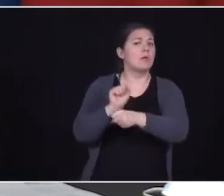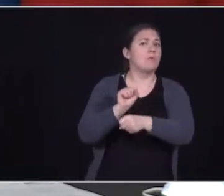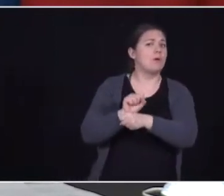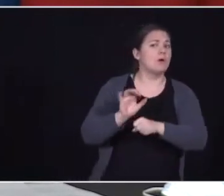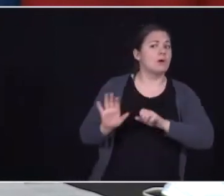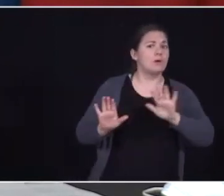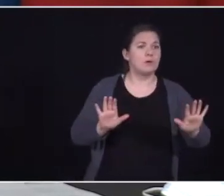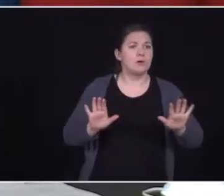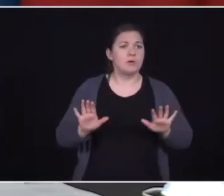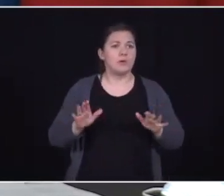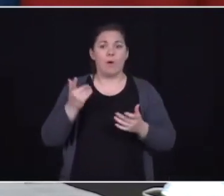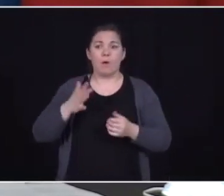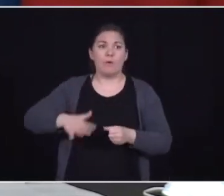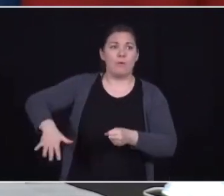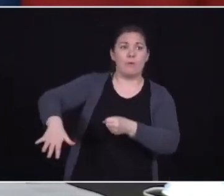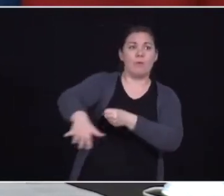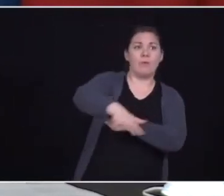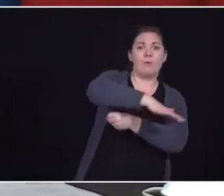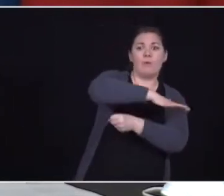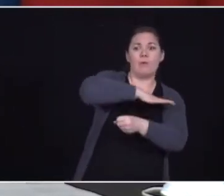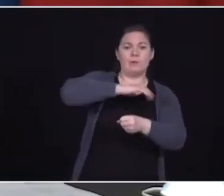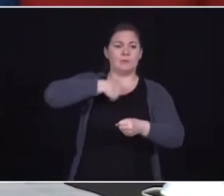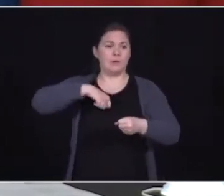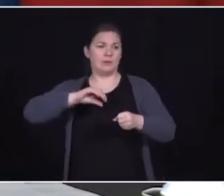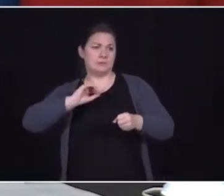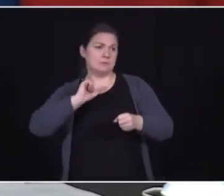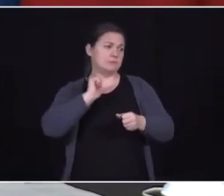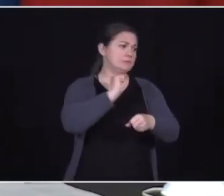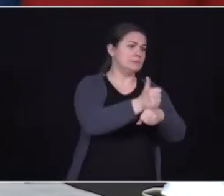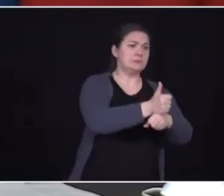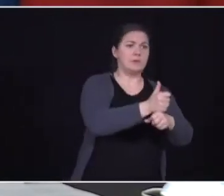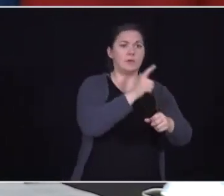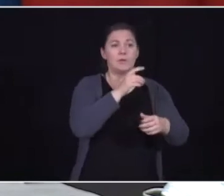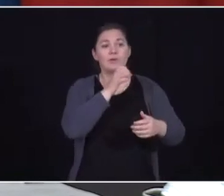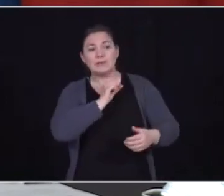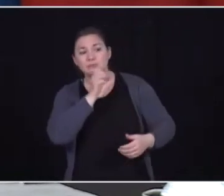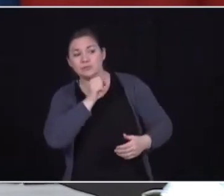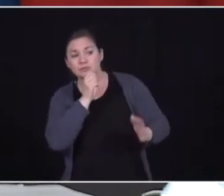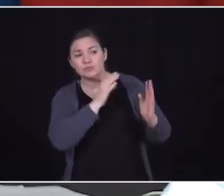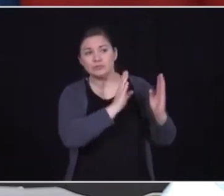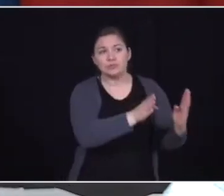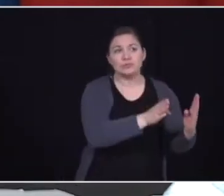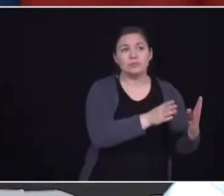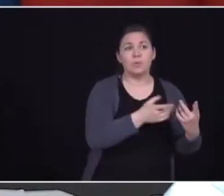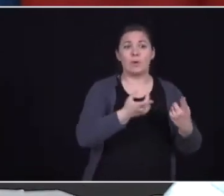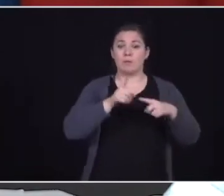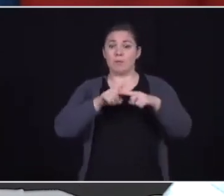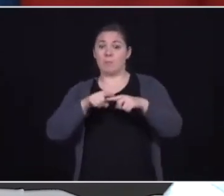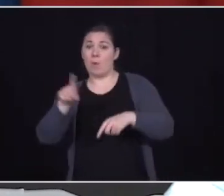a population, so the population of paramedics and then within the region. After you look at the particular region, then